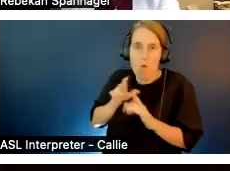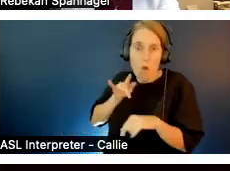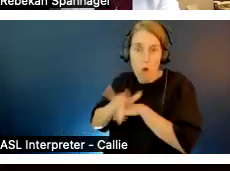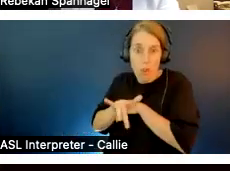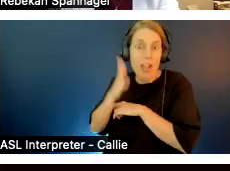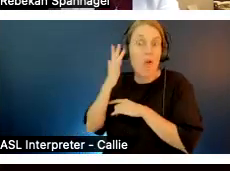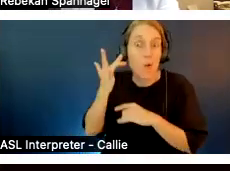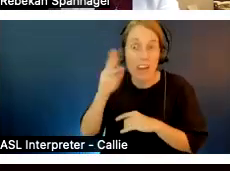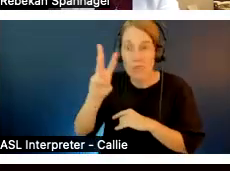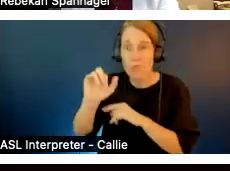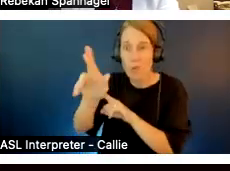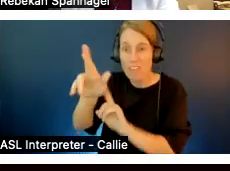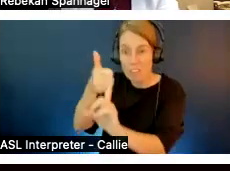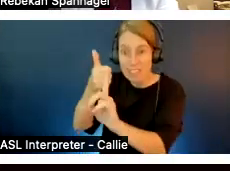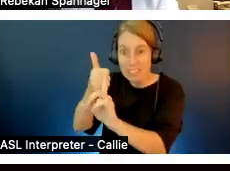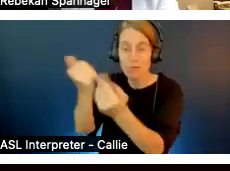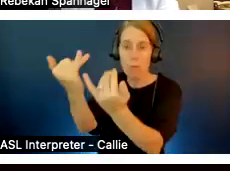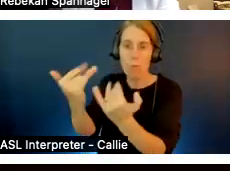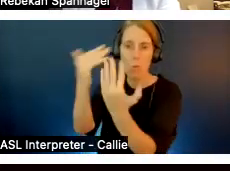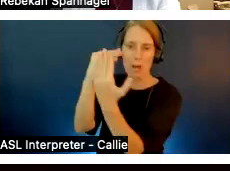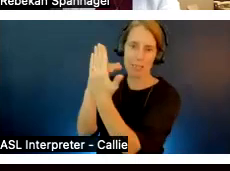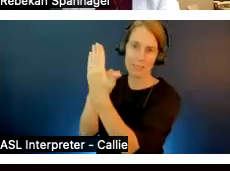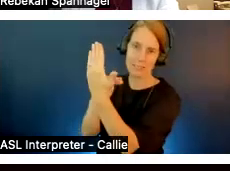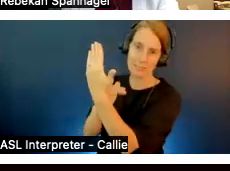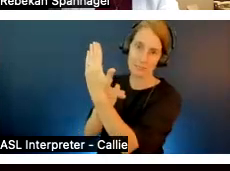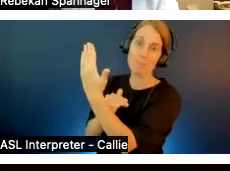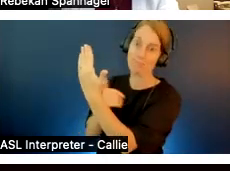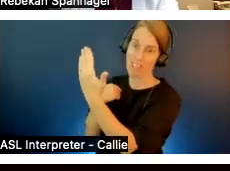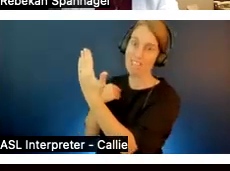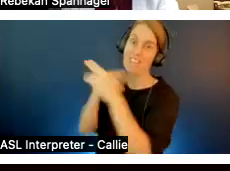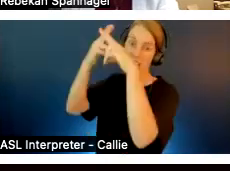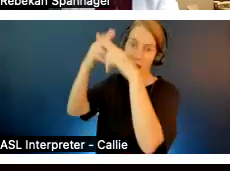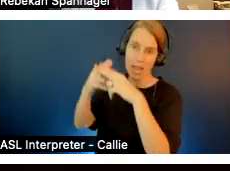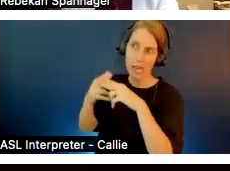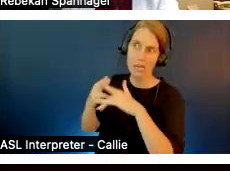as possible so that when it's time for you to be able to when it's time that you transition